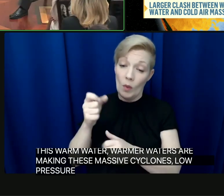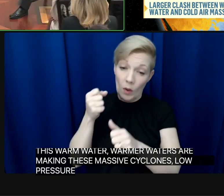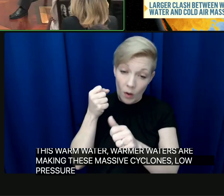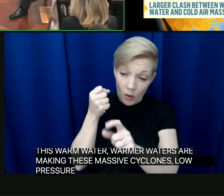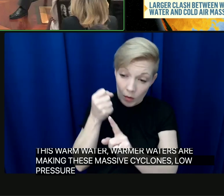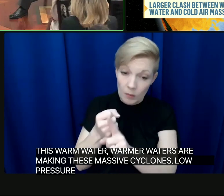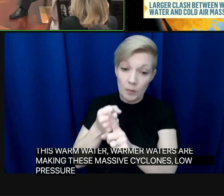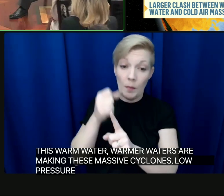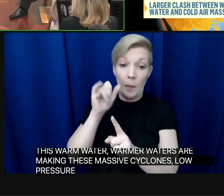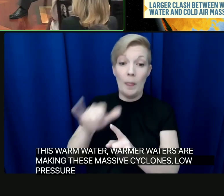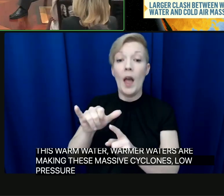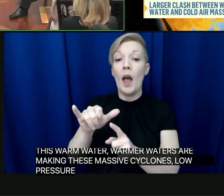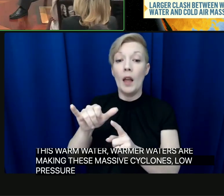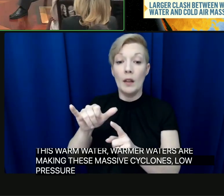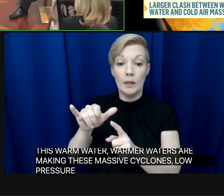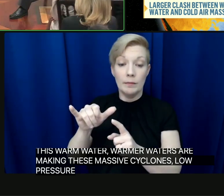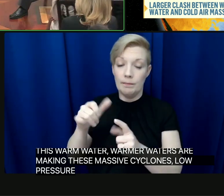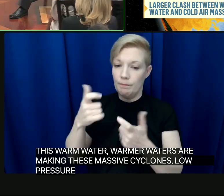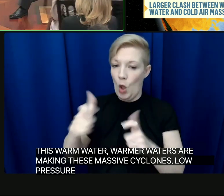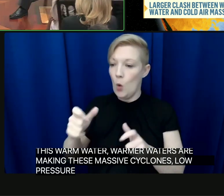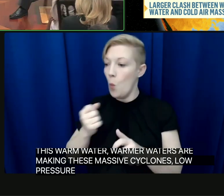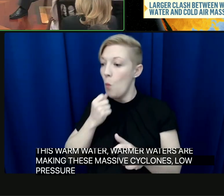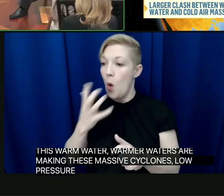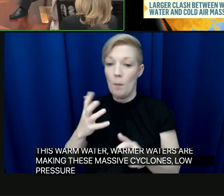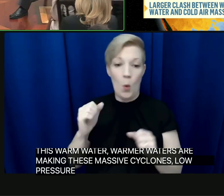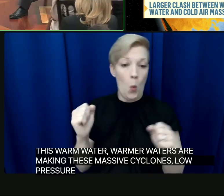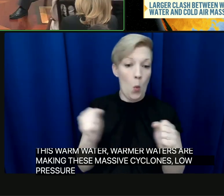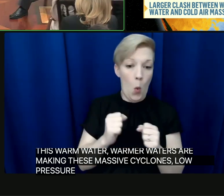these larger clashes between warm water and cold air masses.